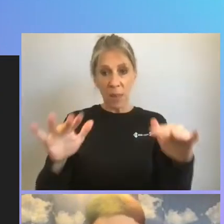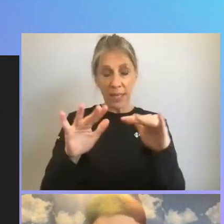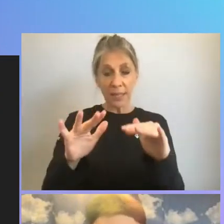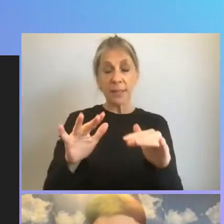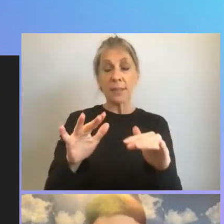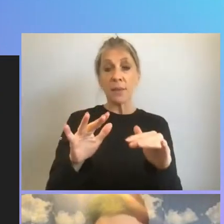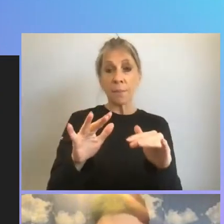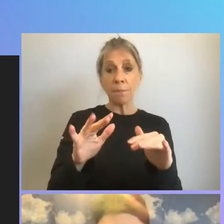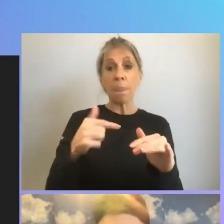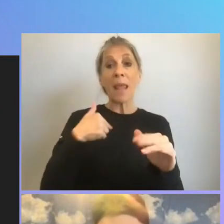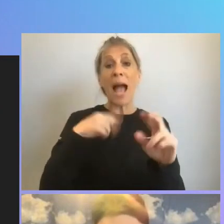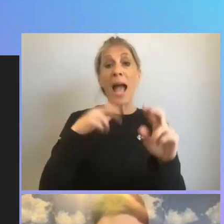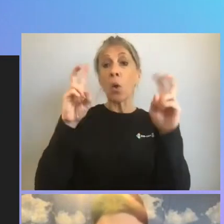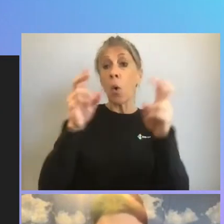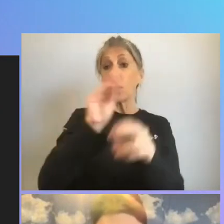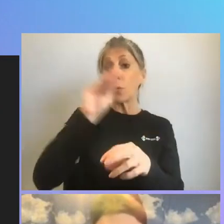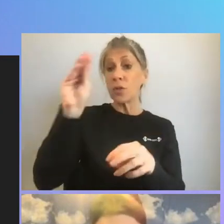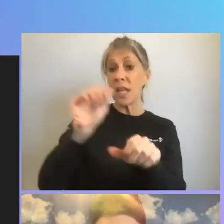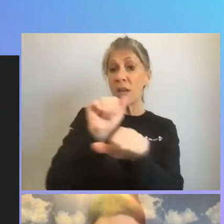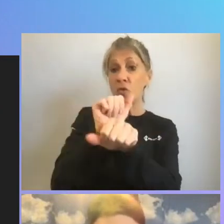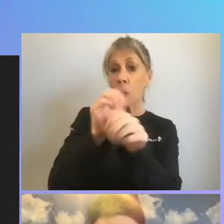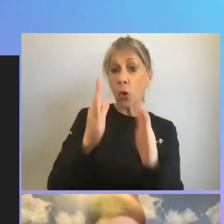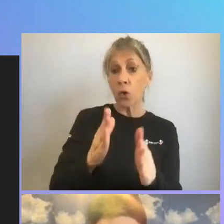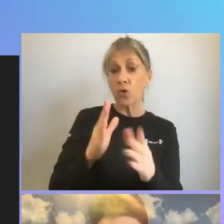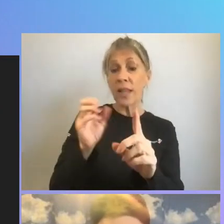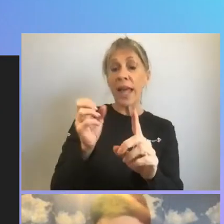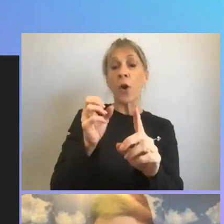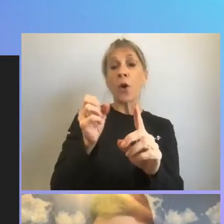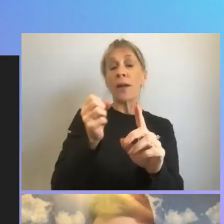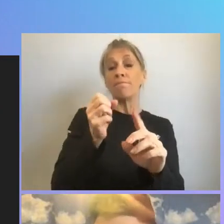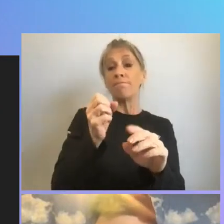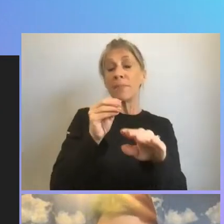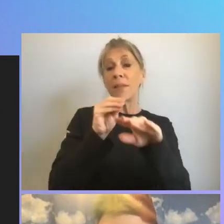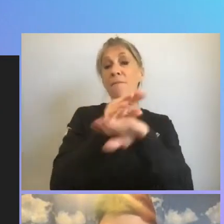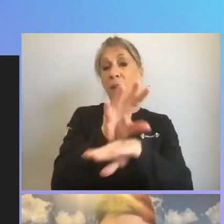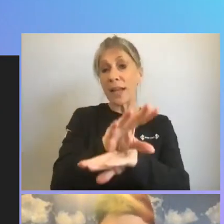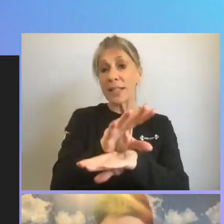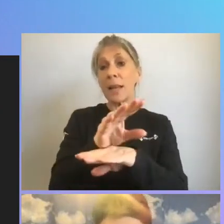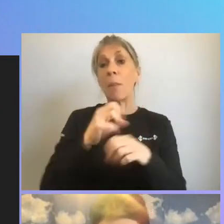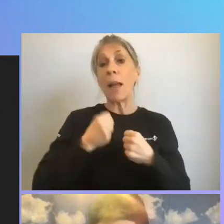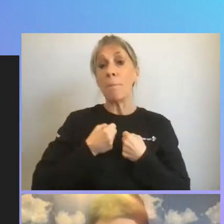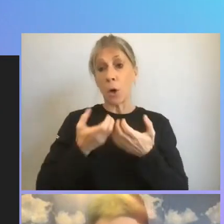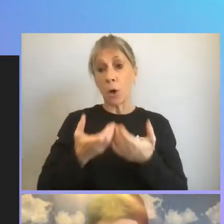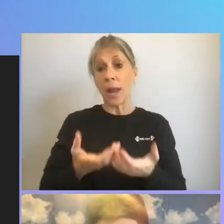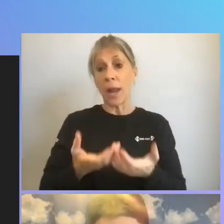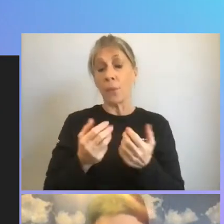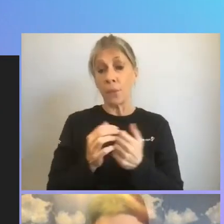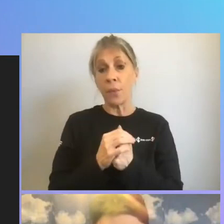have I did quote the percentage of workers here that are impacted by burnout. And I was